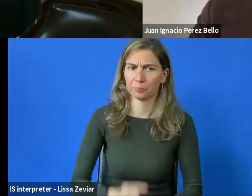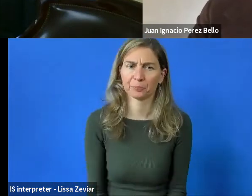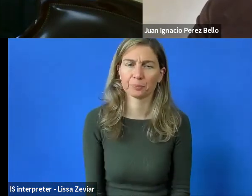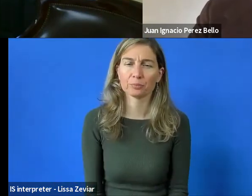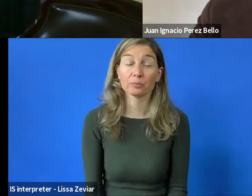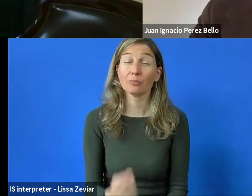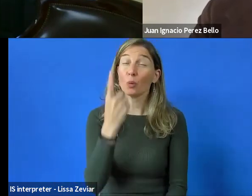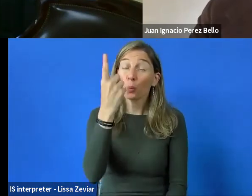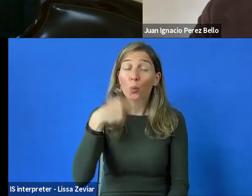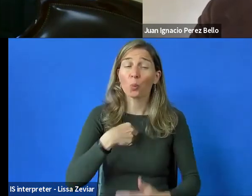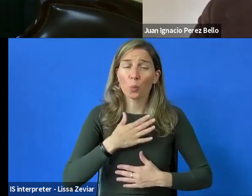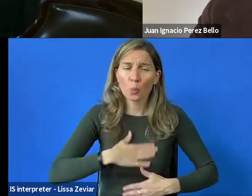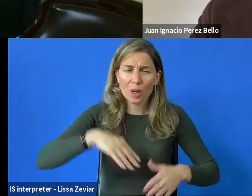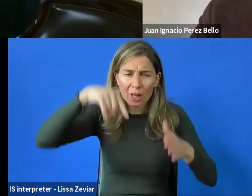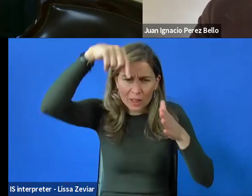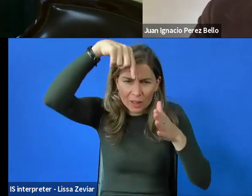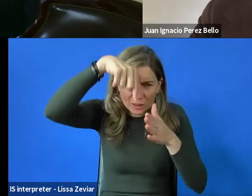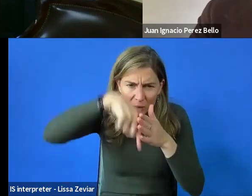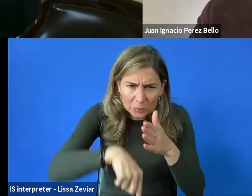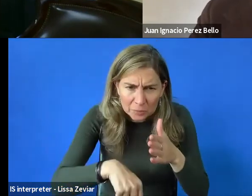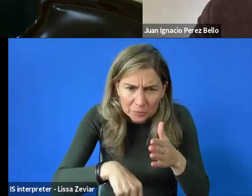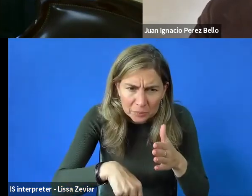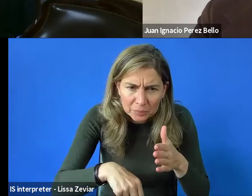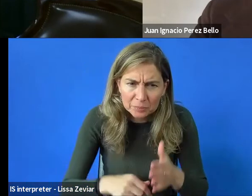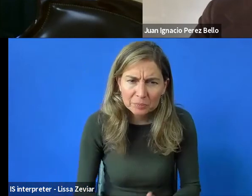but the countries that have not ratified the optional protocol